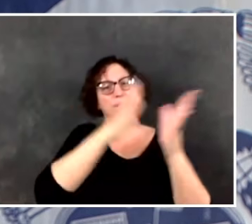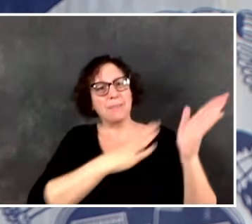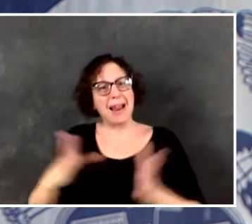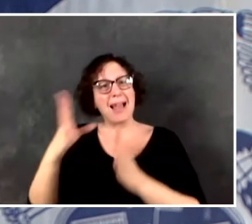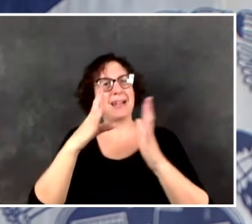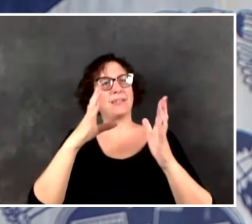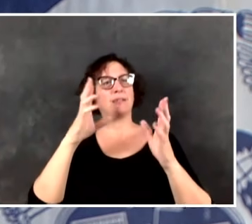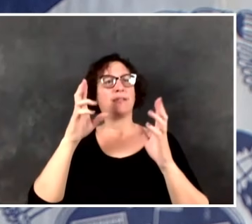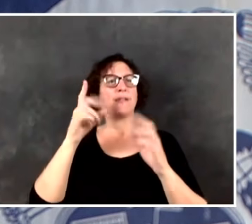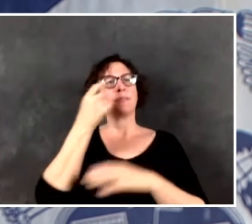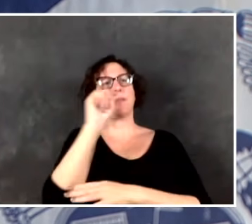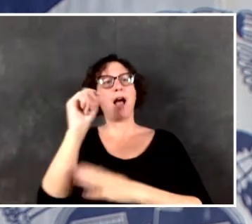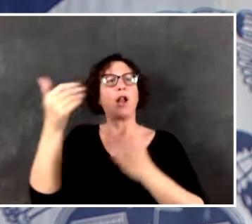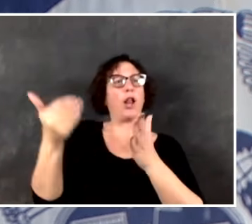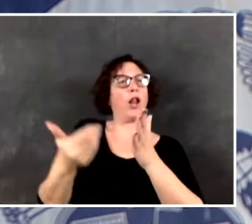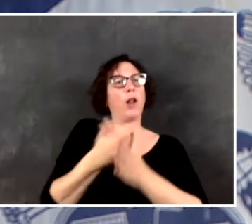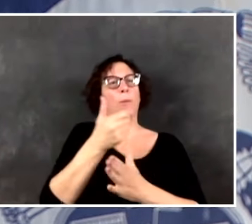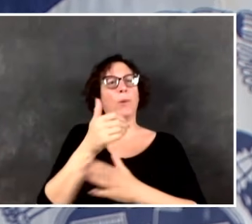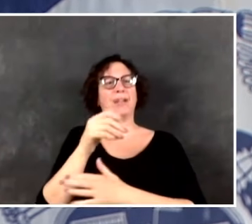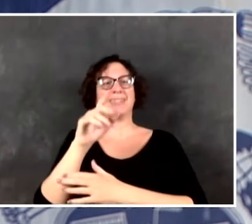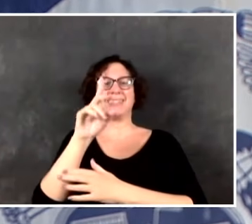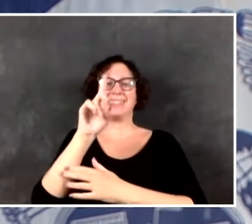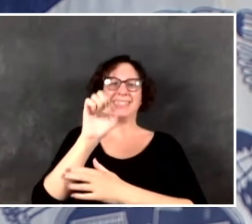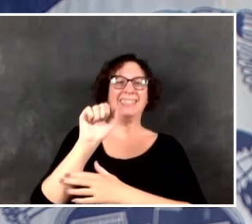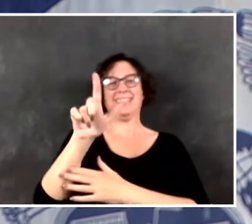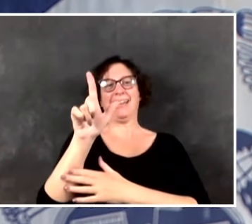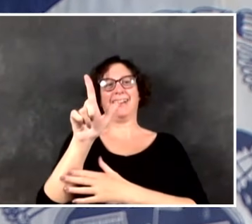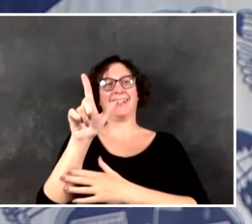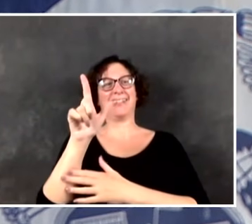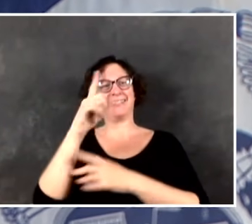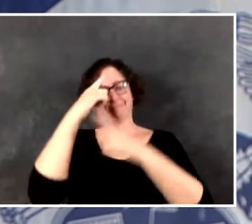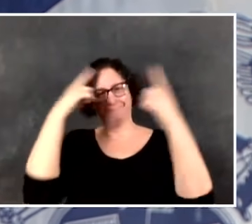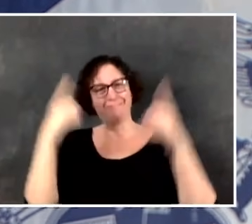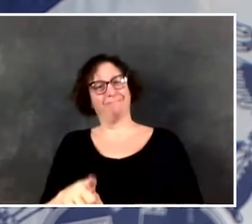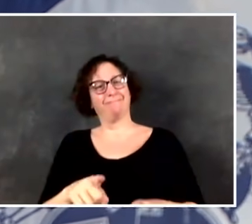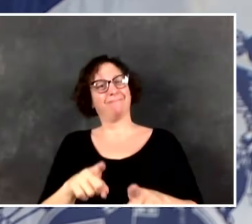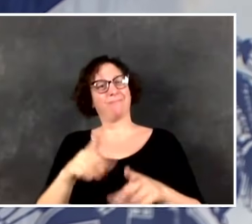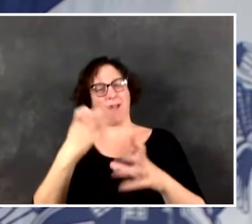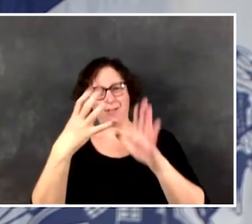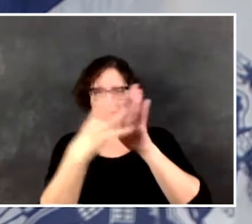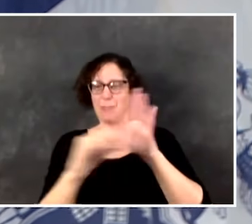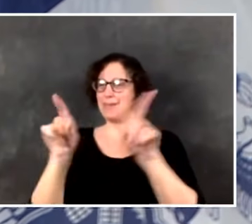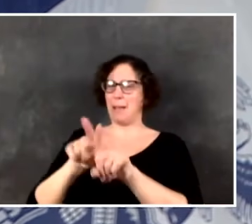IT'S SOMETHING WE ANC DO TOGETHER AND THAT'S WHAT I'M DEVOTED TO AN D I KNOW TOGETHER WE WILL ACHIEVEI T. THANK YOU SO MUCH, EVERYONE.